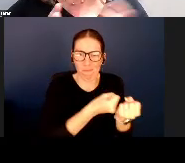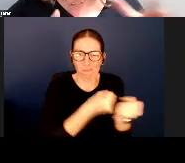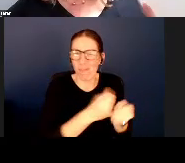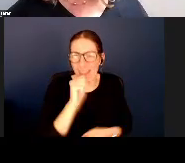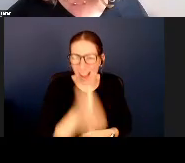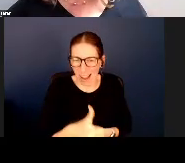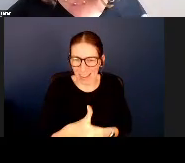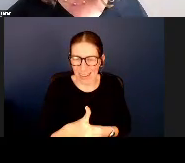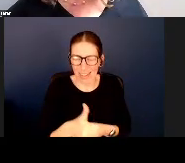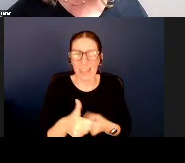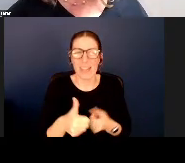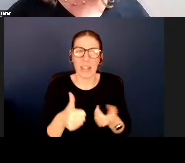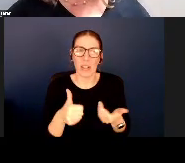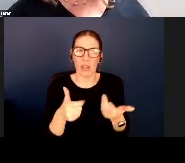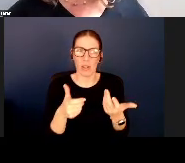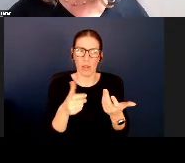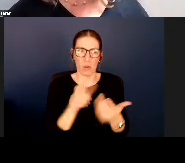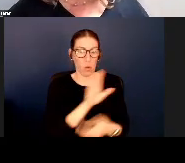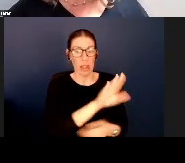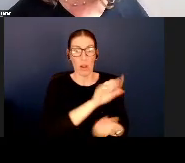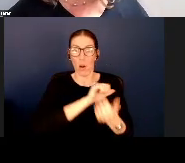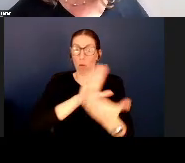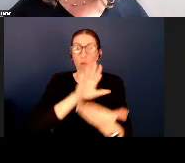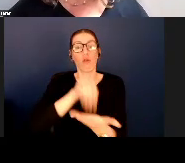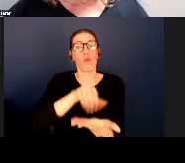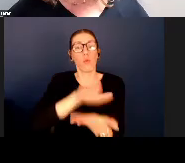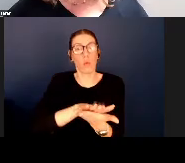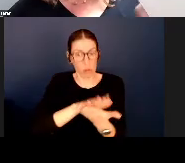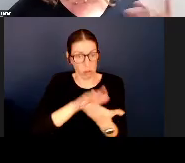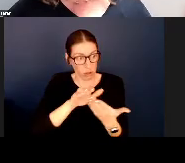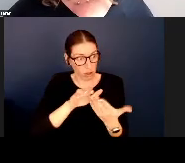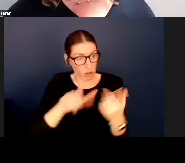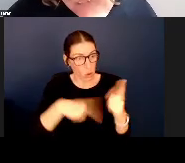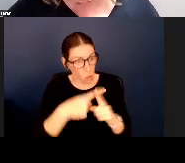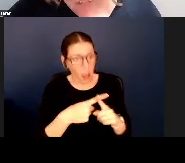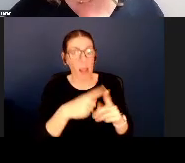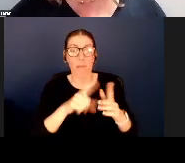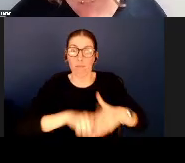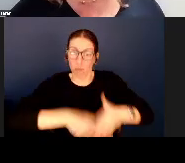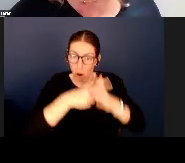um in a standardized way. And that's that's a limitation that they have hopefully fixed with the